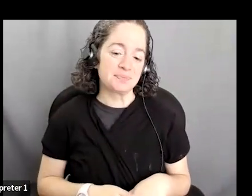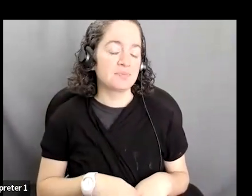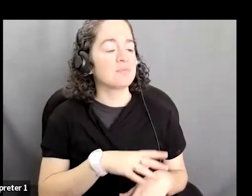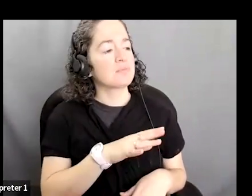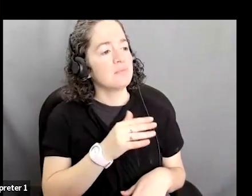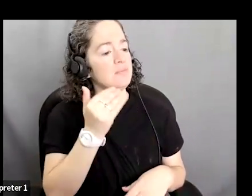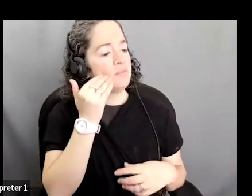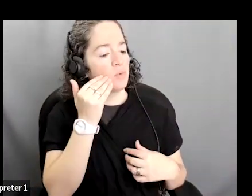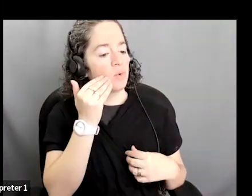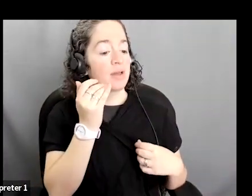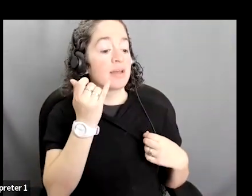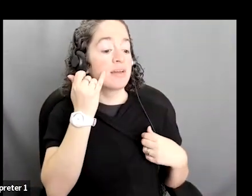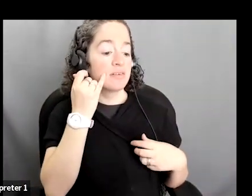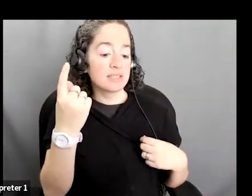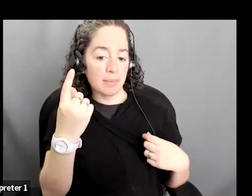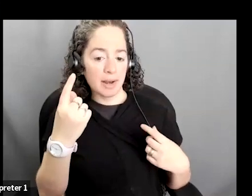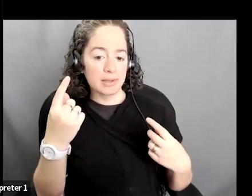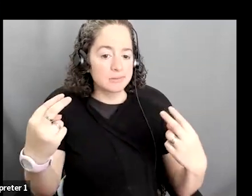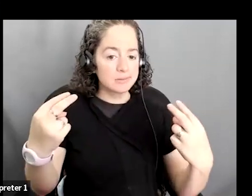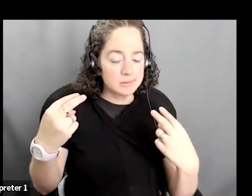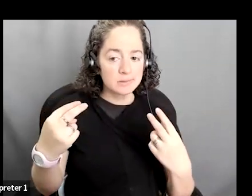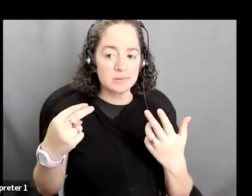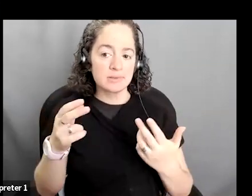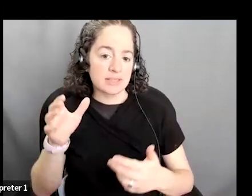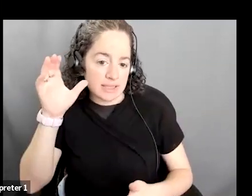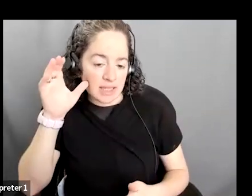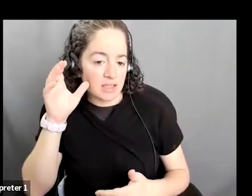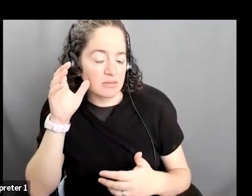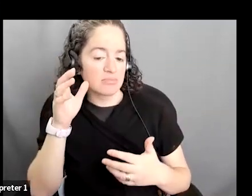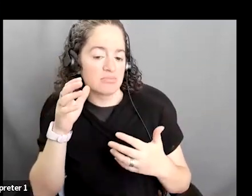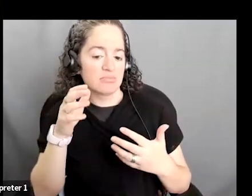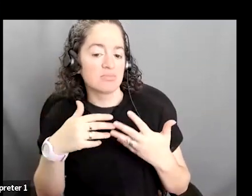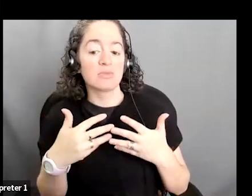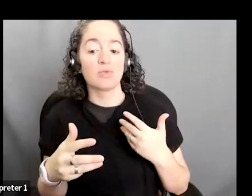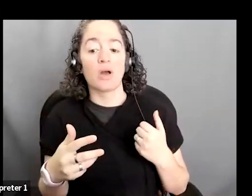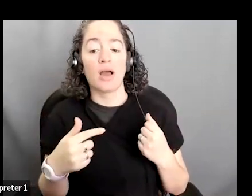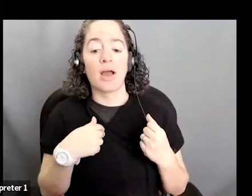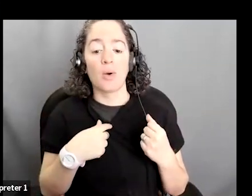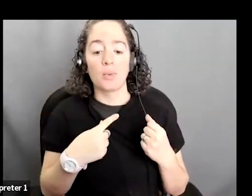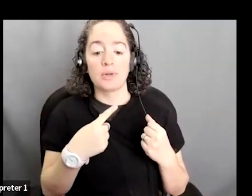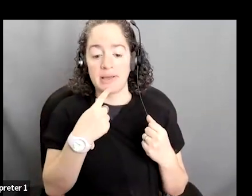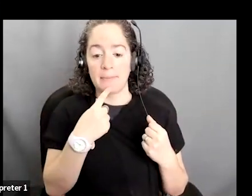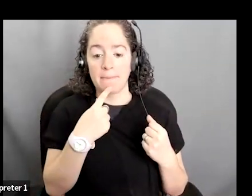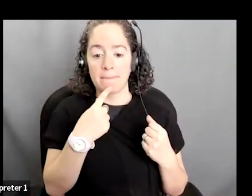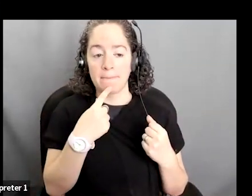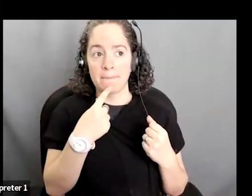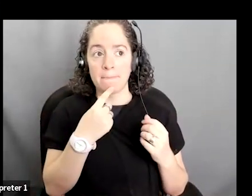who is listening to this or watching this is, the way I think about this is you,